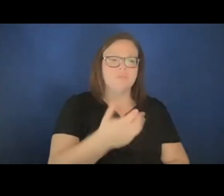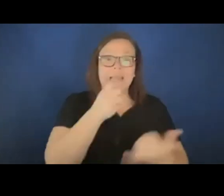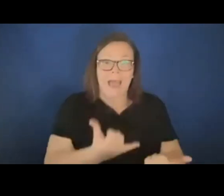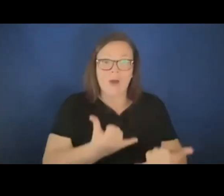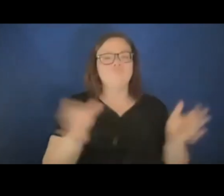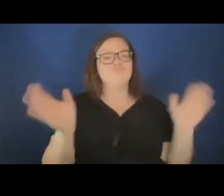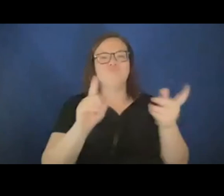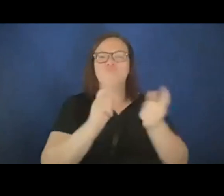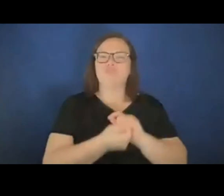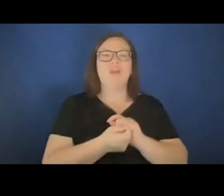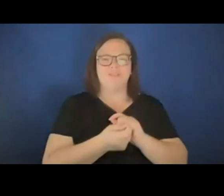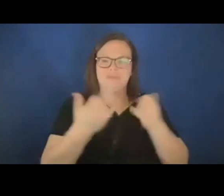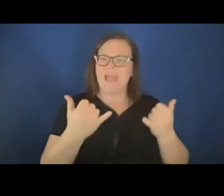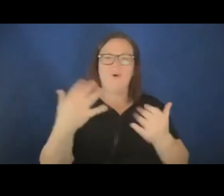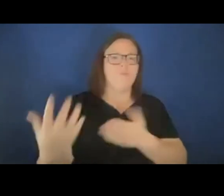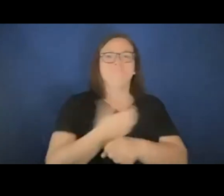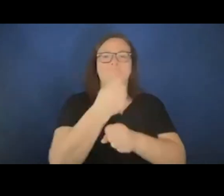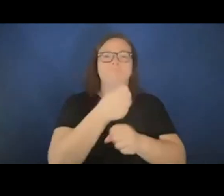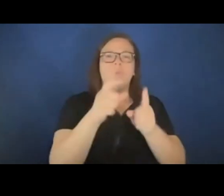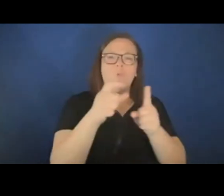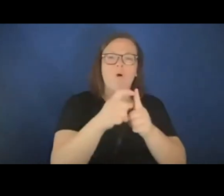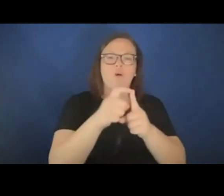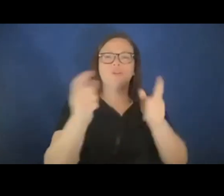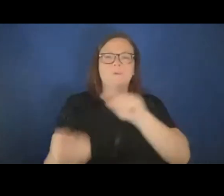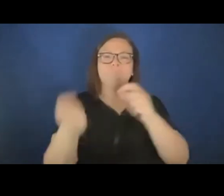revel in the power of words and switch between connotations like languages.